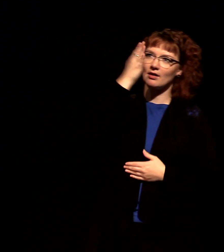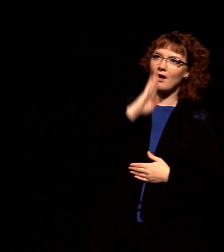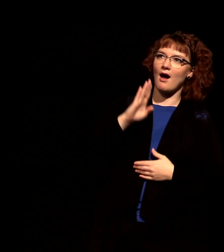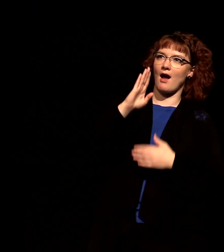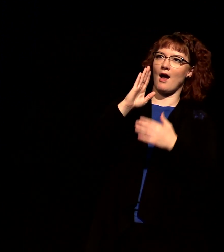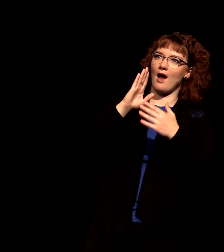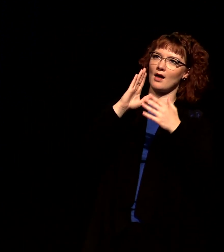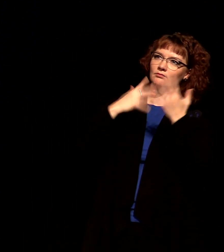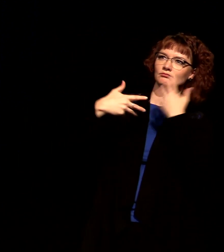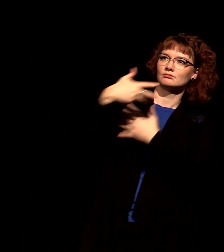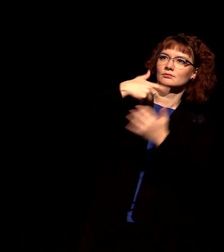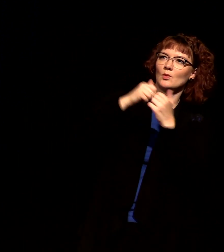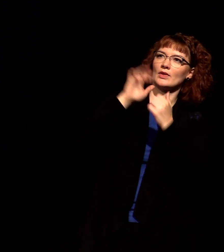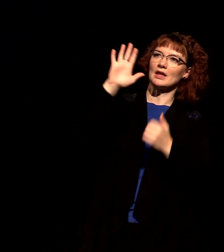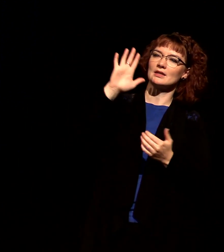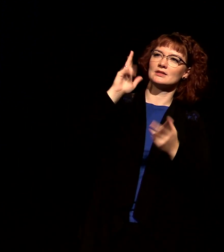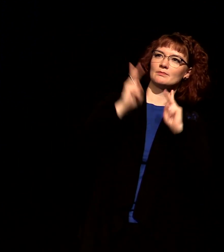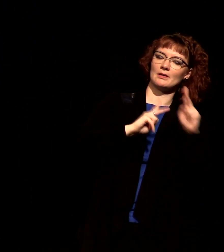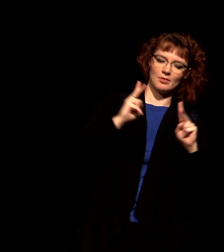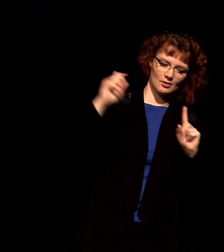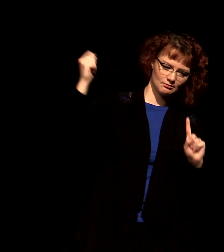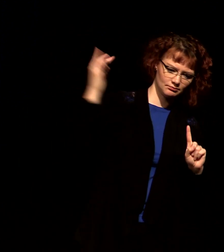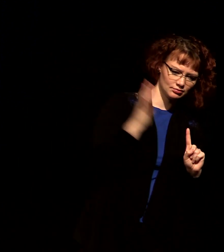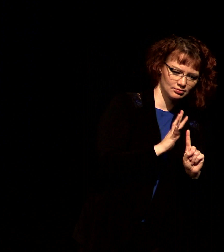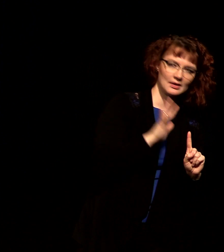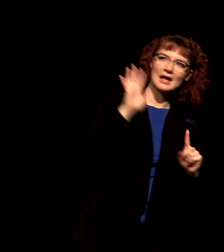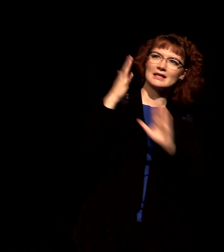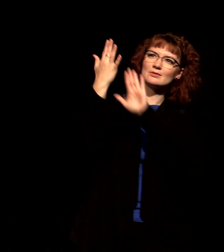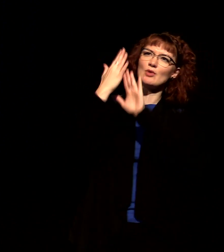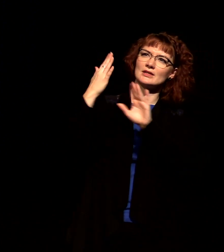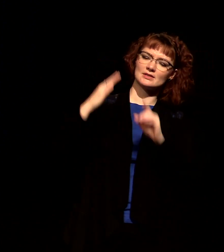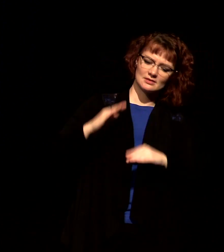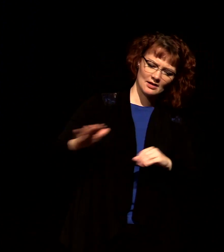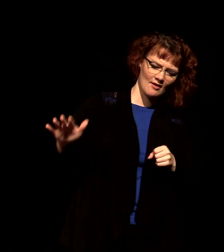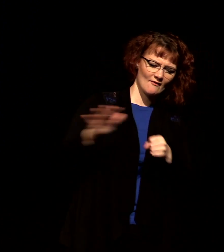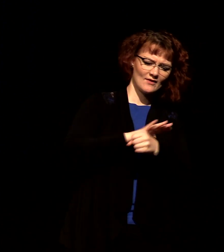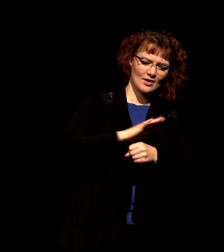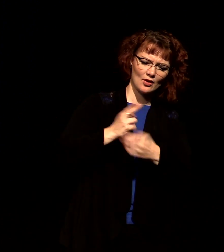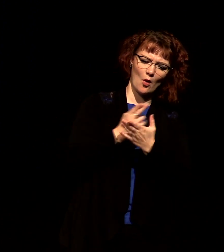among his people, whose presence filled the holy of holies who is